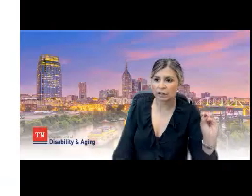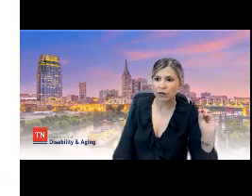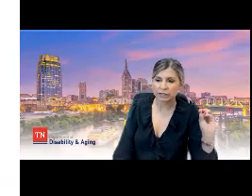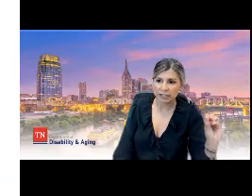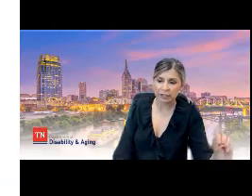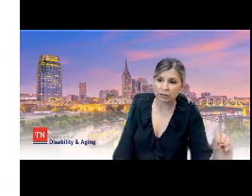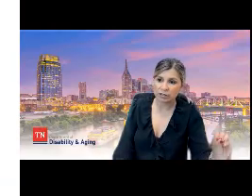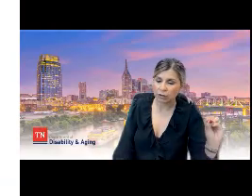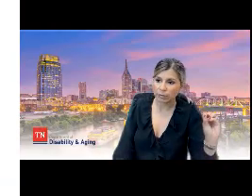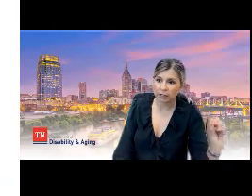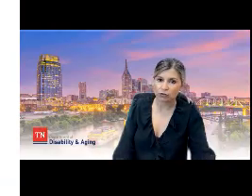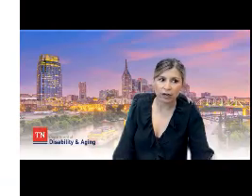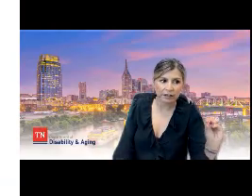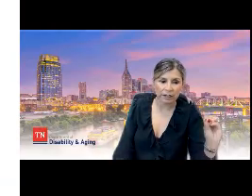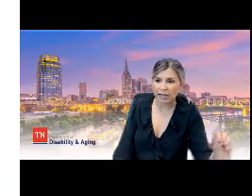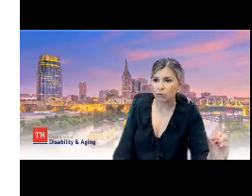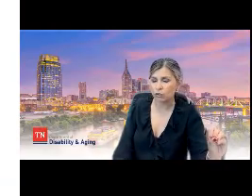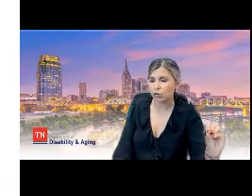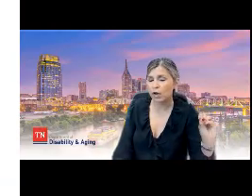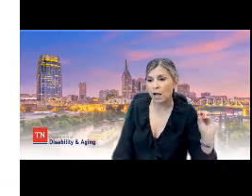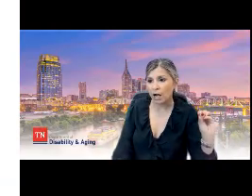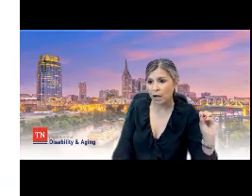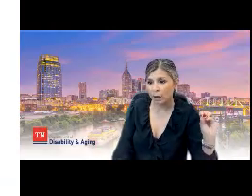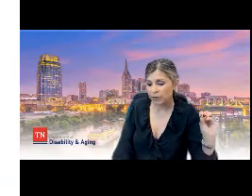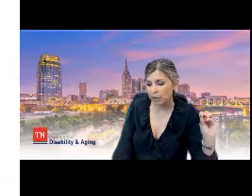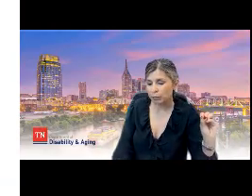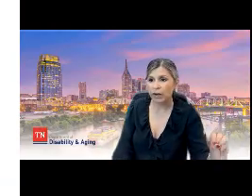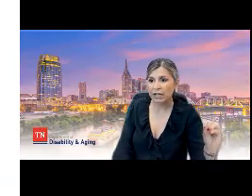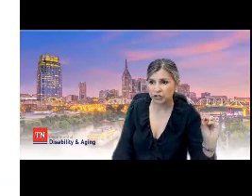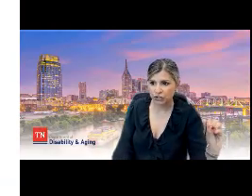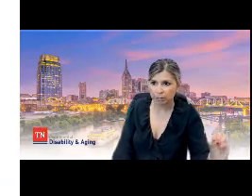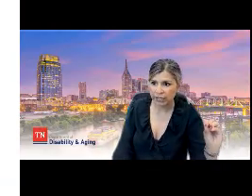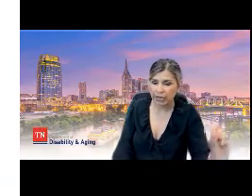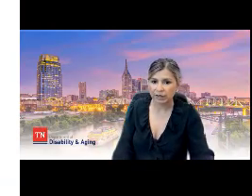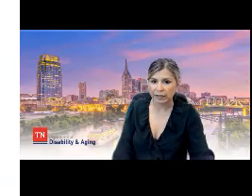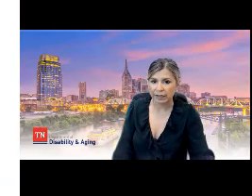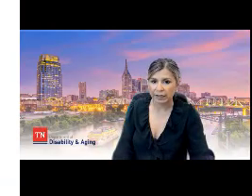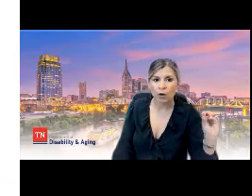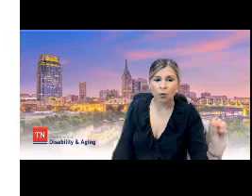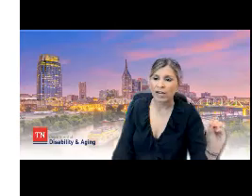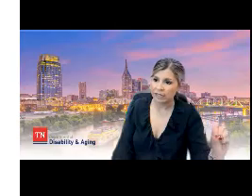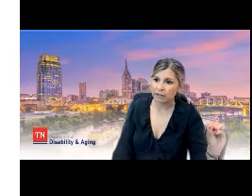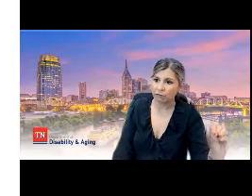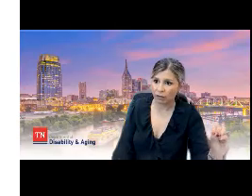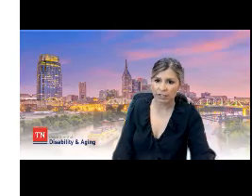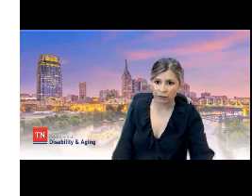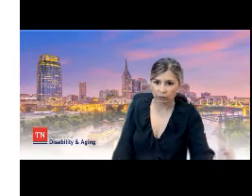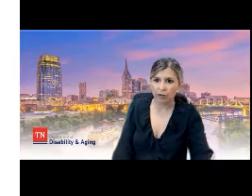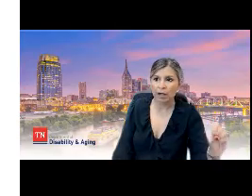It is volunteers that are being trained on how to provide ship counselling. We need volunteers.